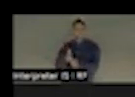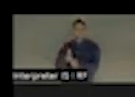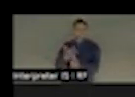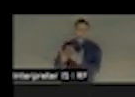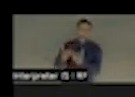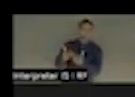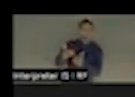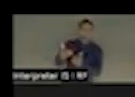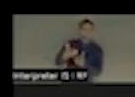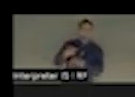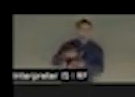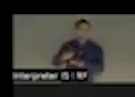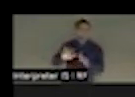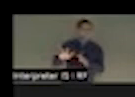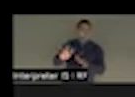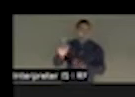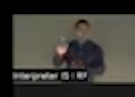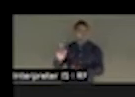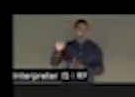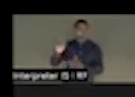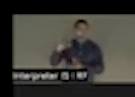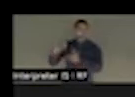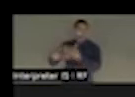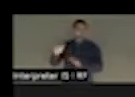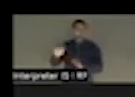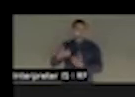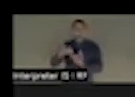And we are doing user testing before, user testing after to see both how